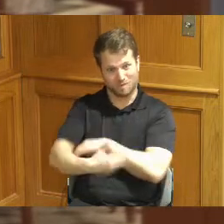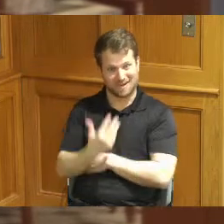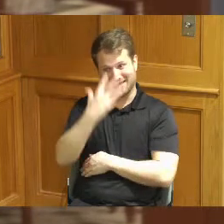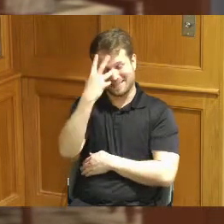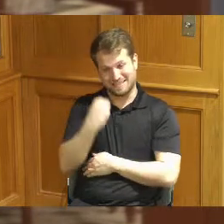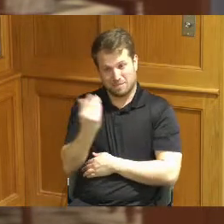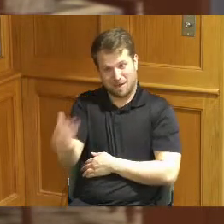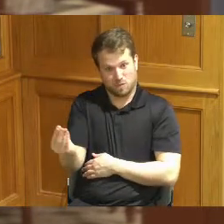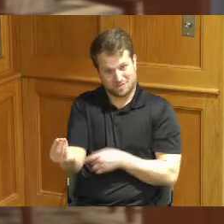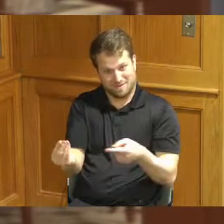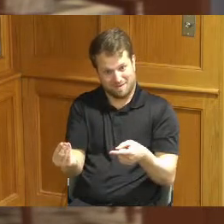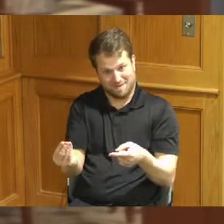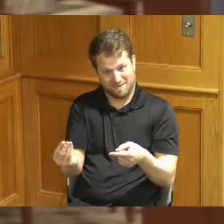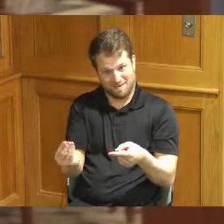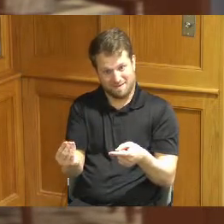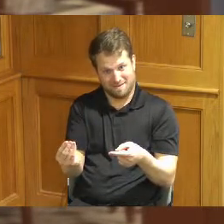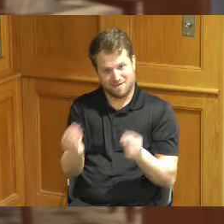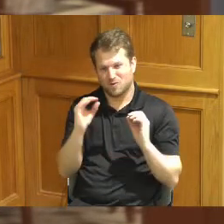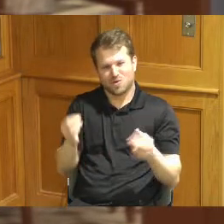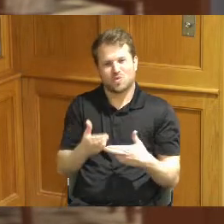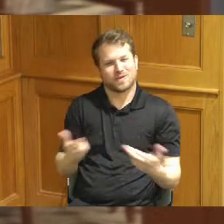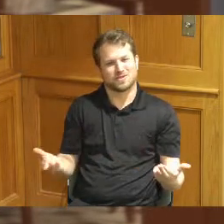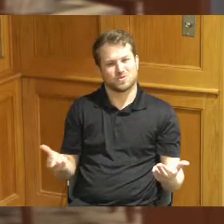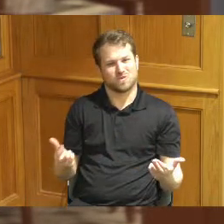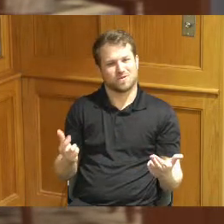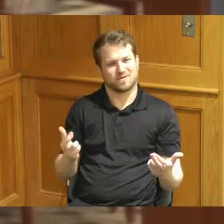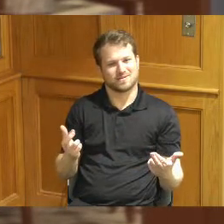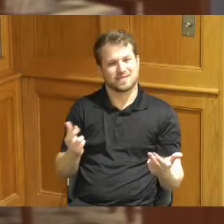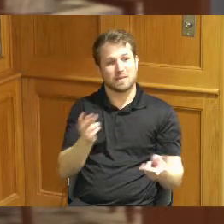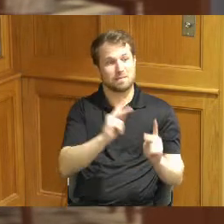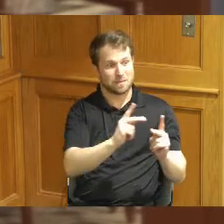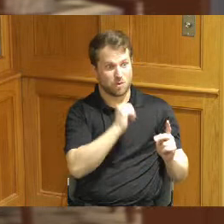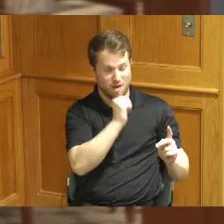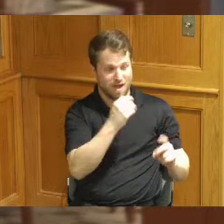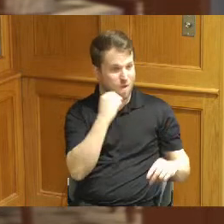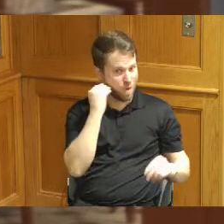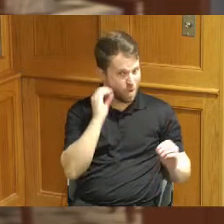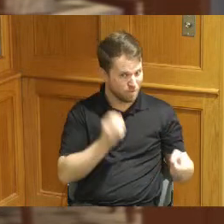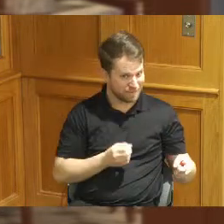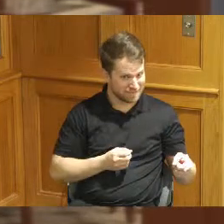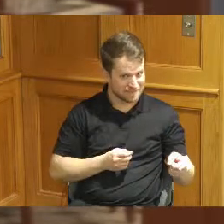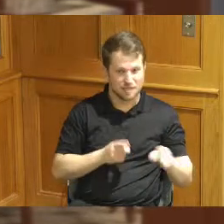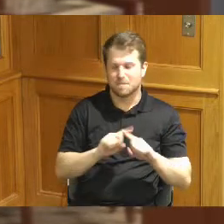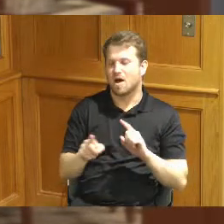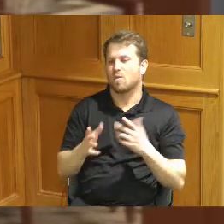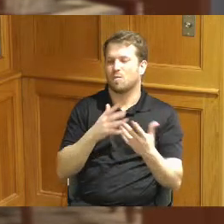don't have any resource to help people who are not homeless but who do for whatever reason go